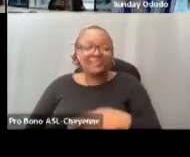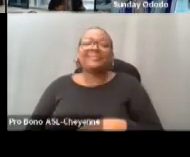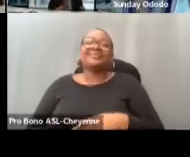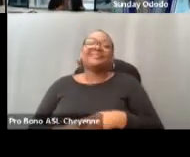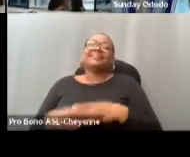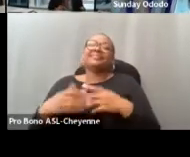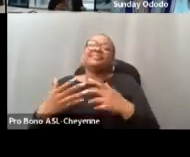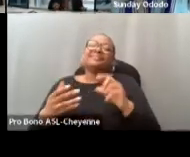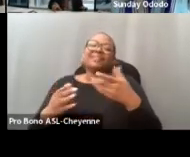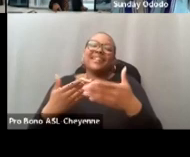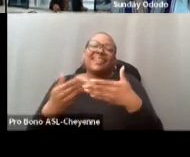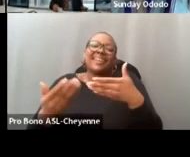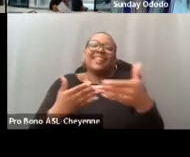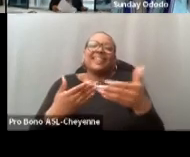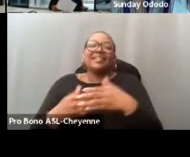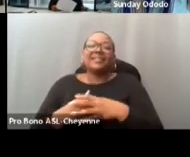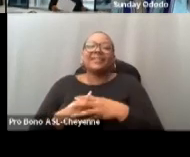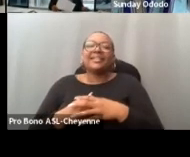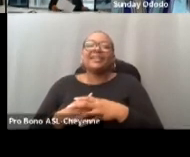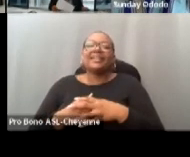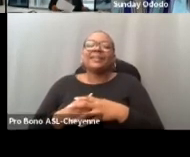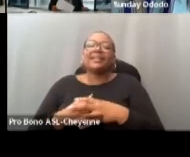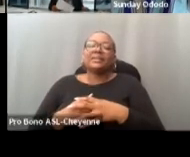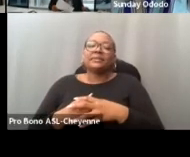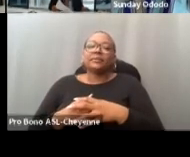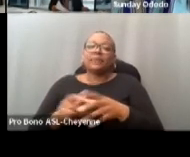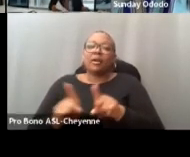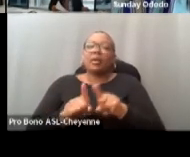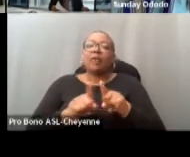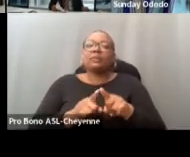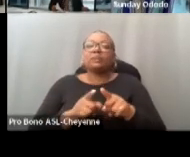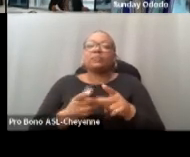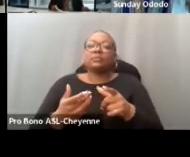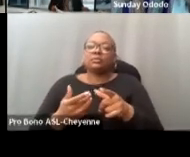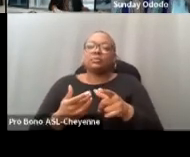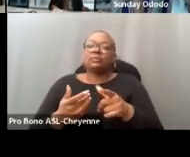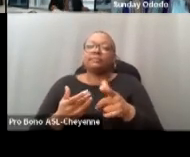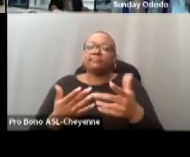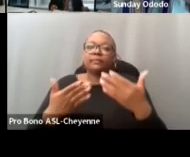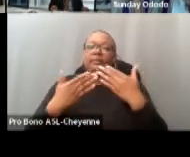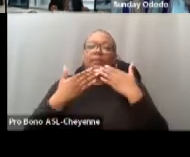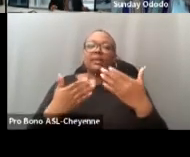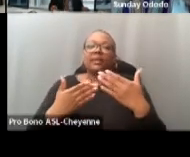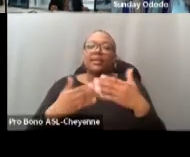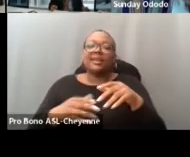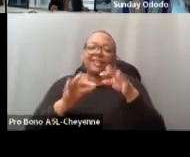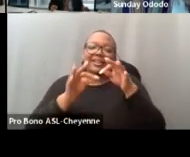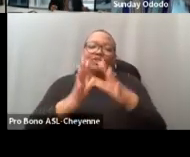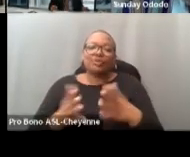But anyway, I also wanna wanna thank our interpreters here today. Yep.